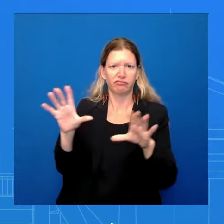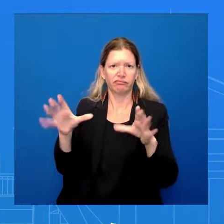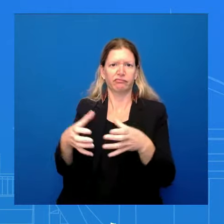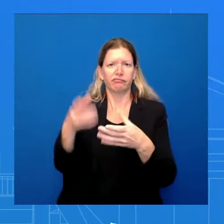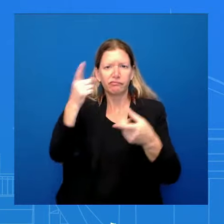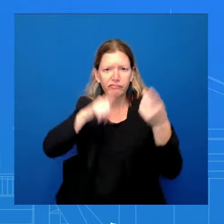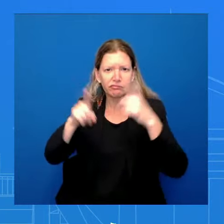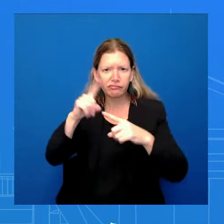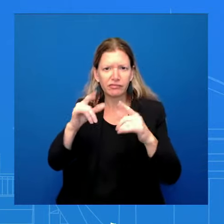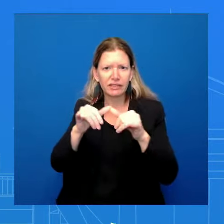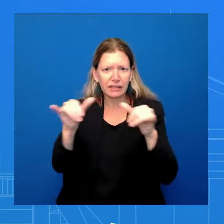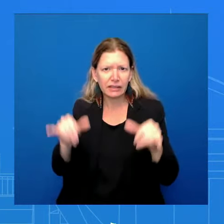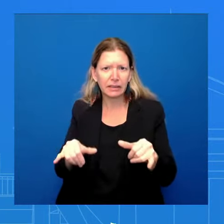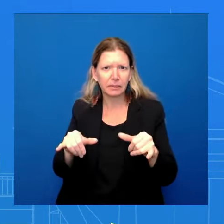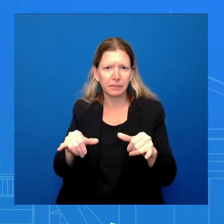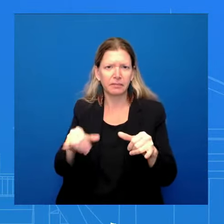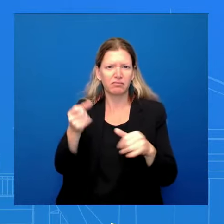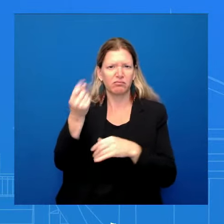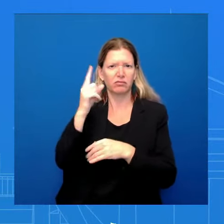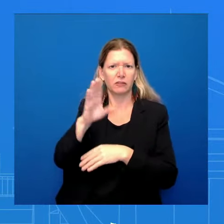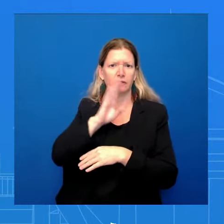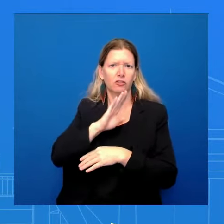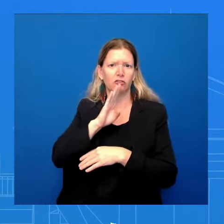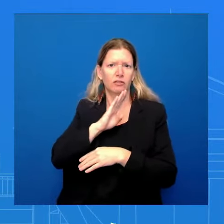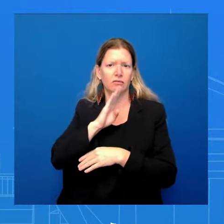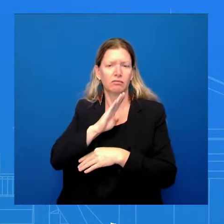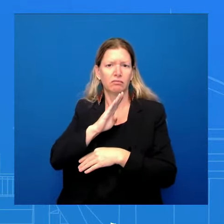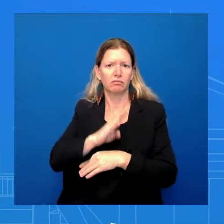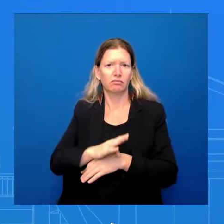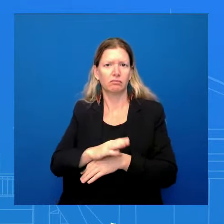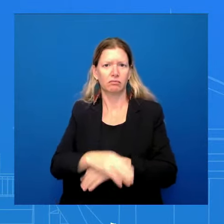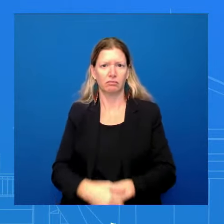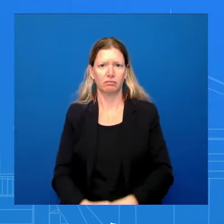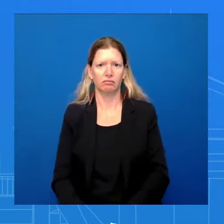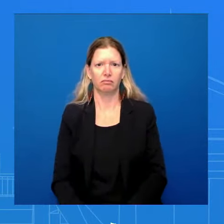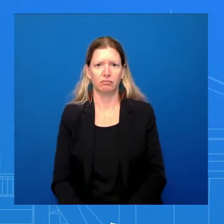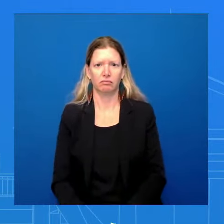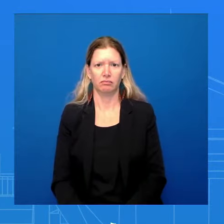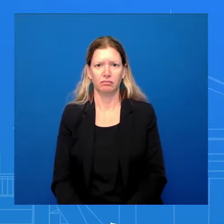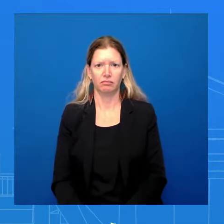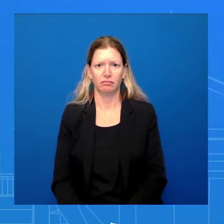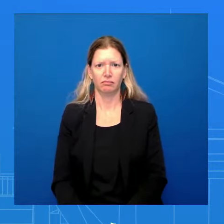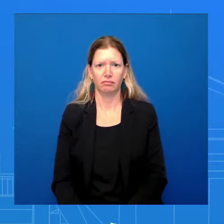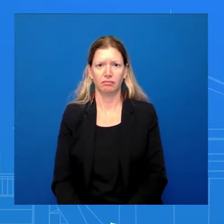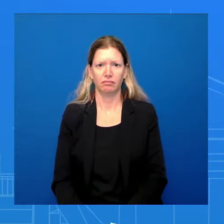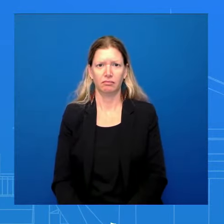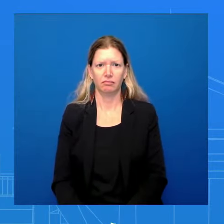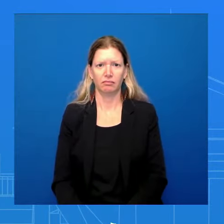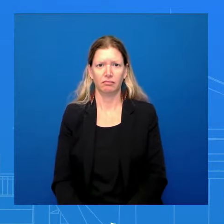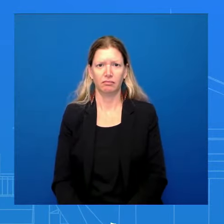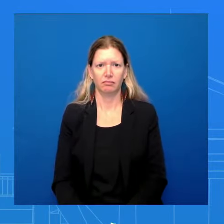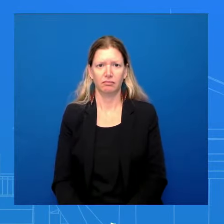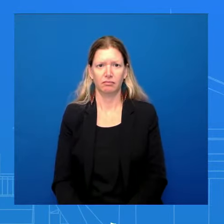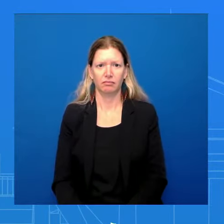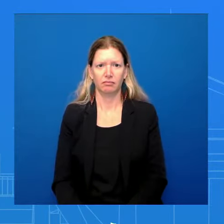The President believes the UAW, the Big 3 contract must lead to a vibrant auto -- auto future made in America that promotes good,